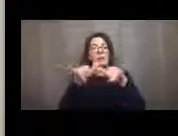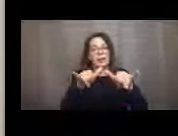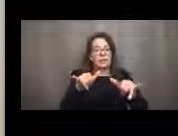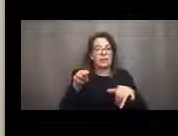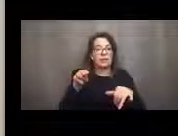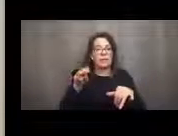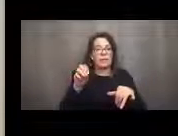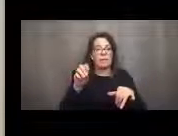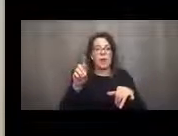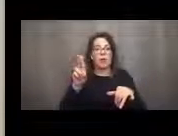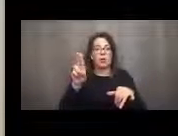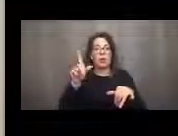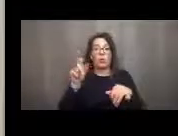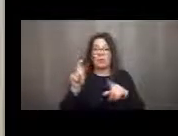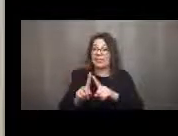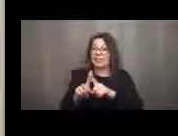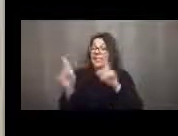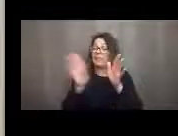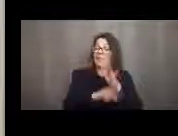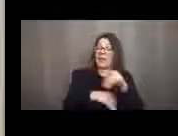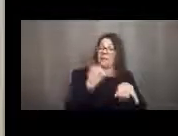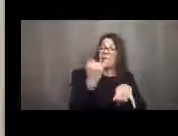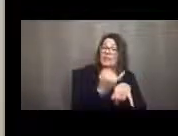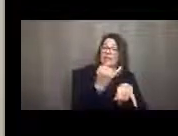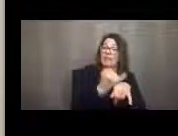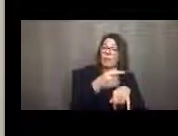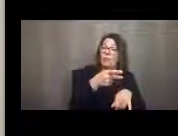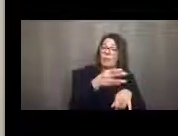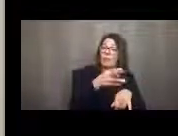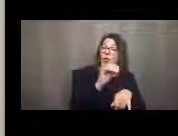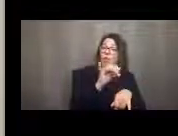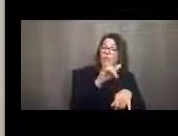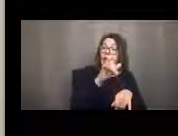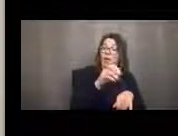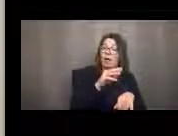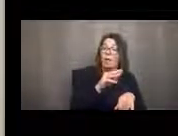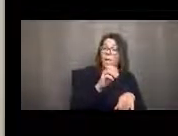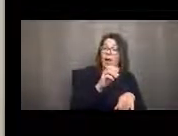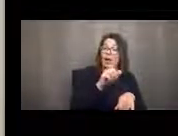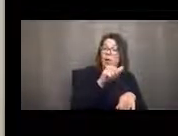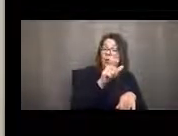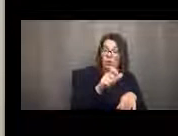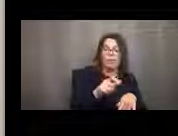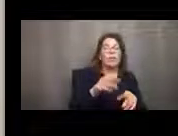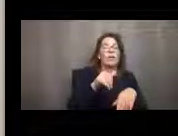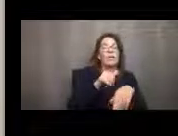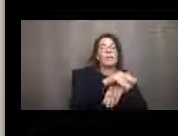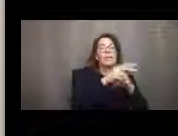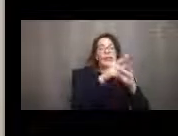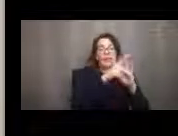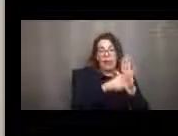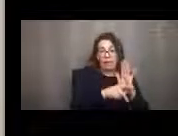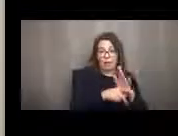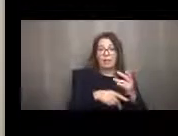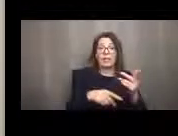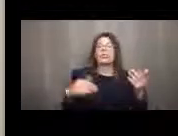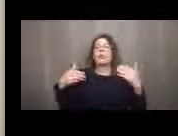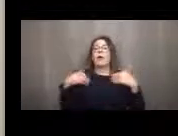which is different than the Institution Profile Module for submitting policies. So, when you have an identified FCOI,